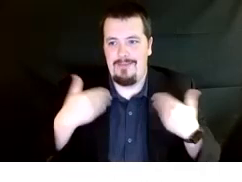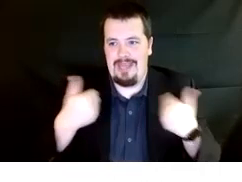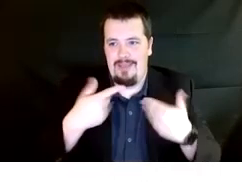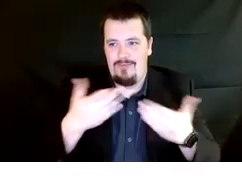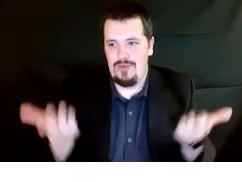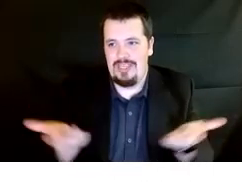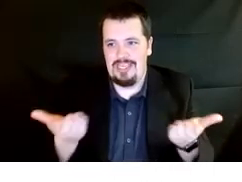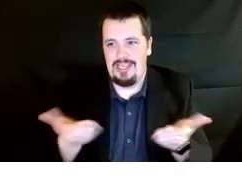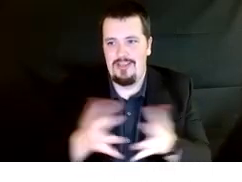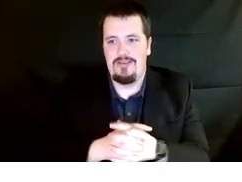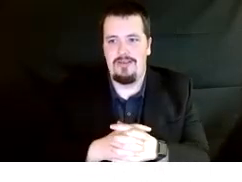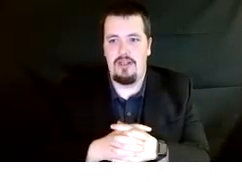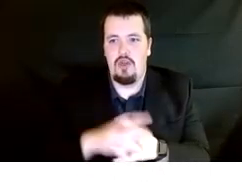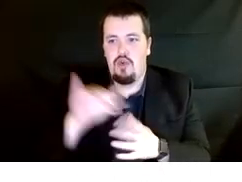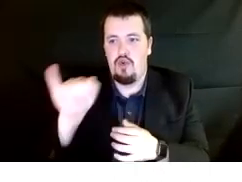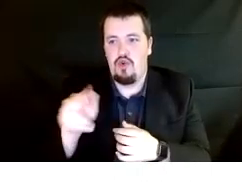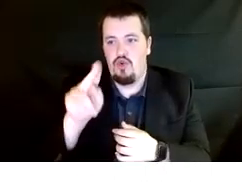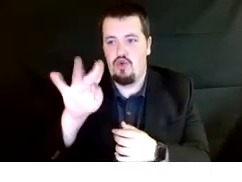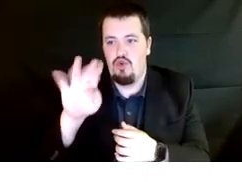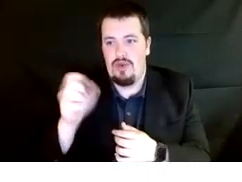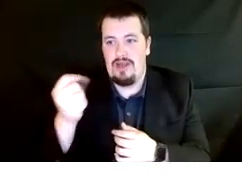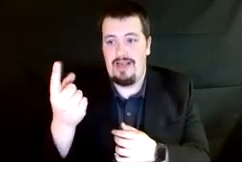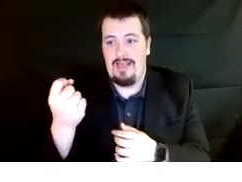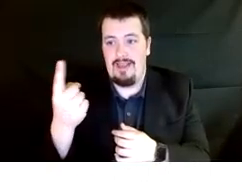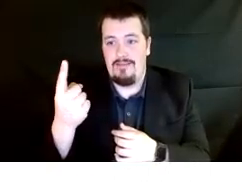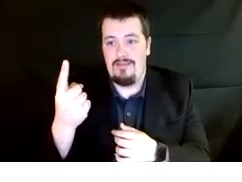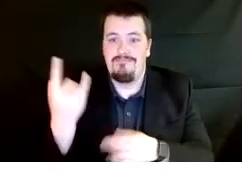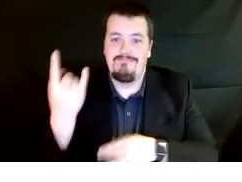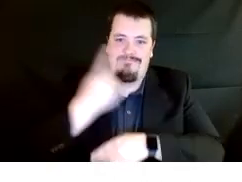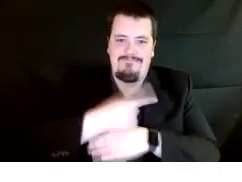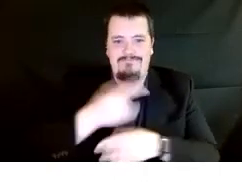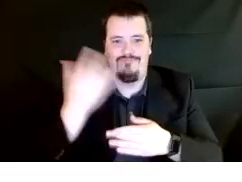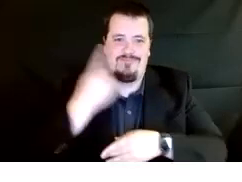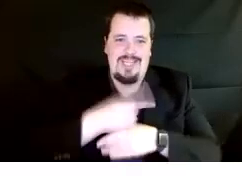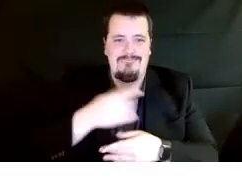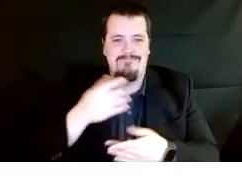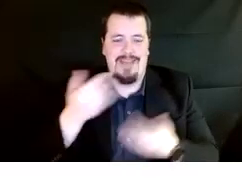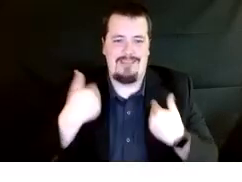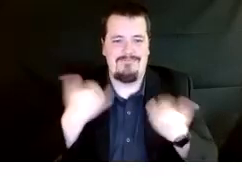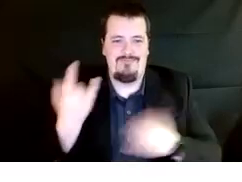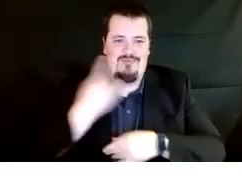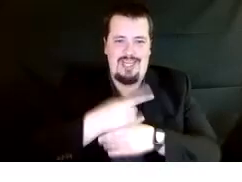it is June 11th the um date of the session that we're starting.. the session is called The More